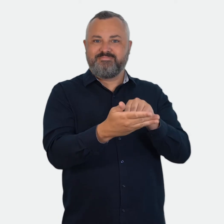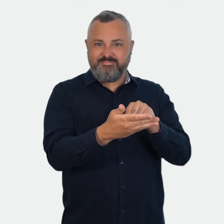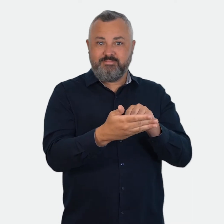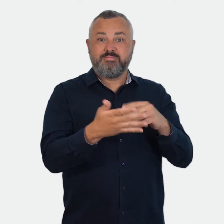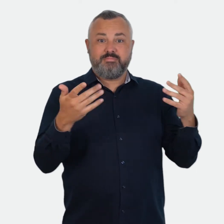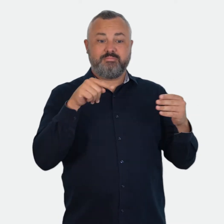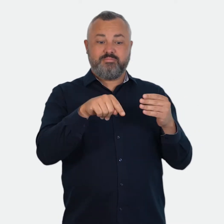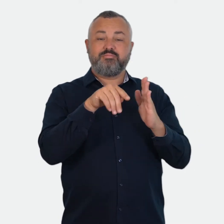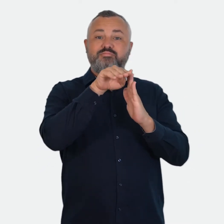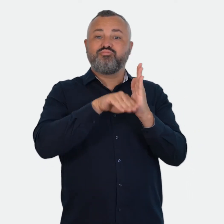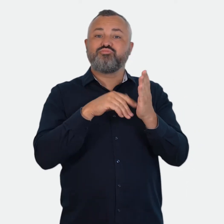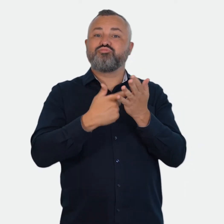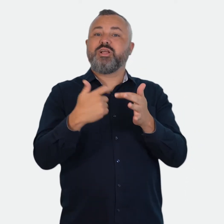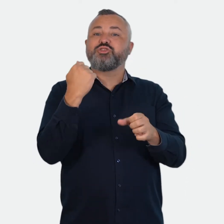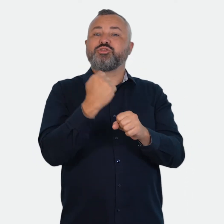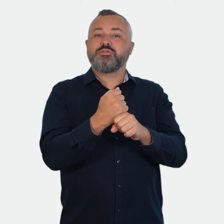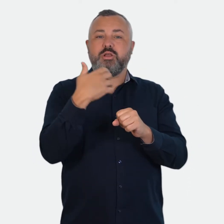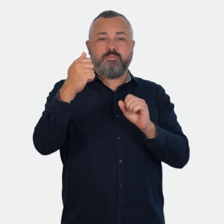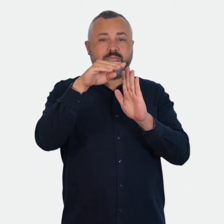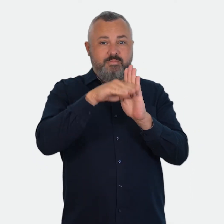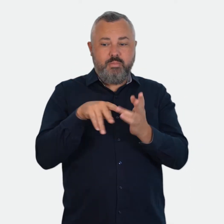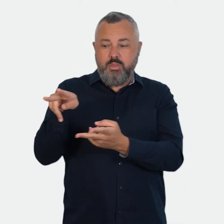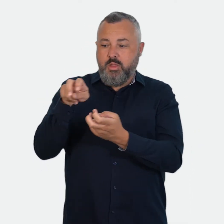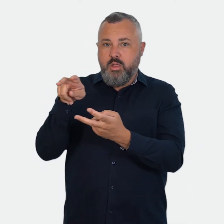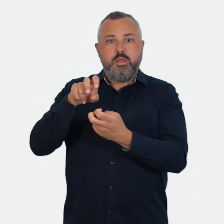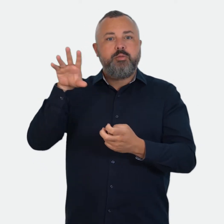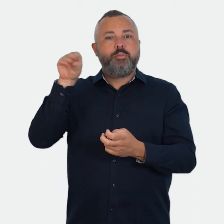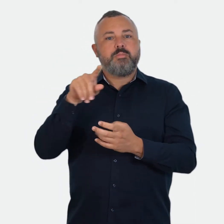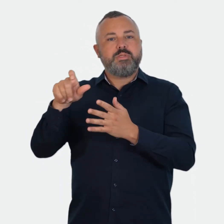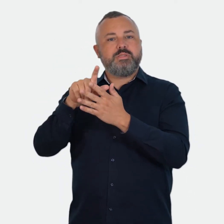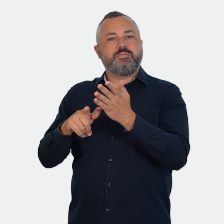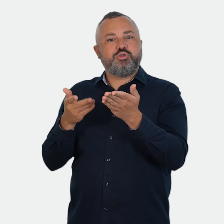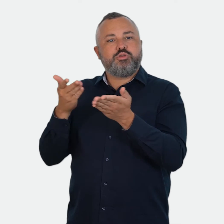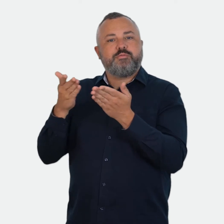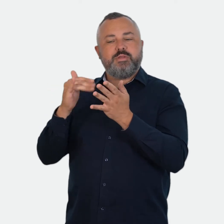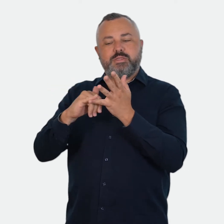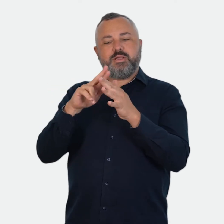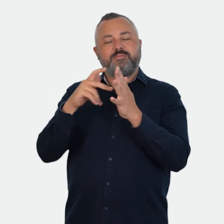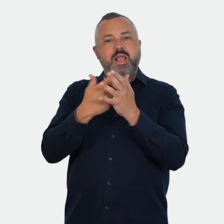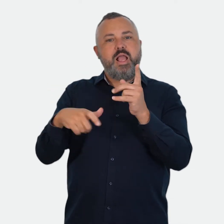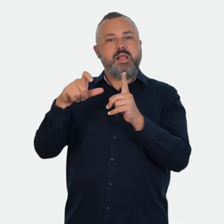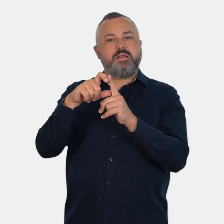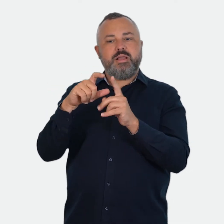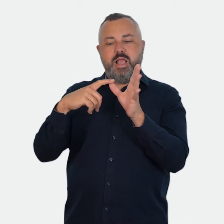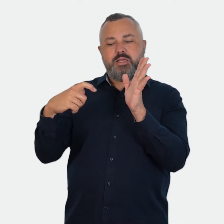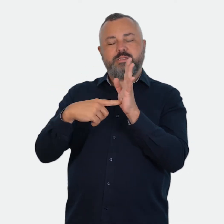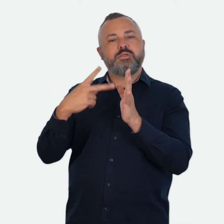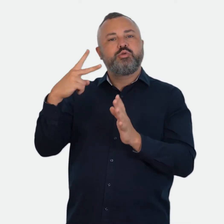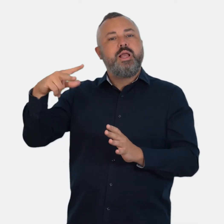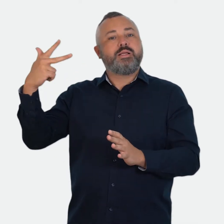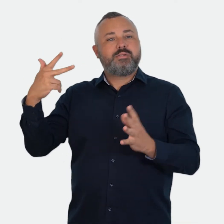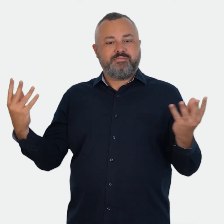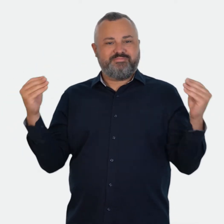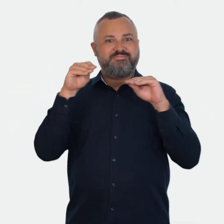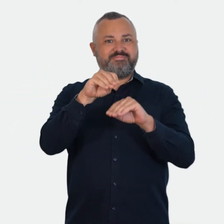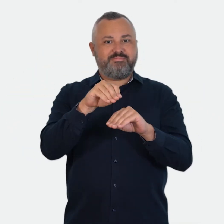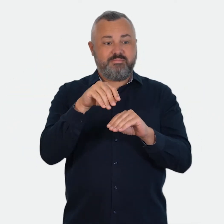which are rules made under the Disability Service Safeguards Act 2018.